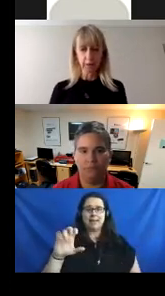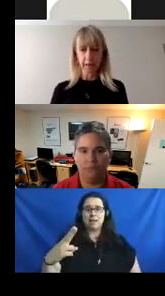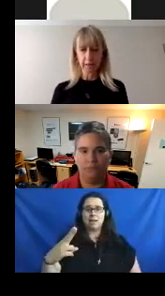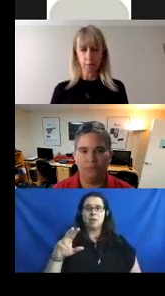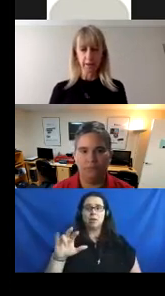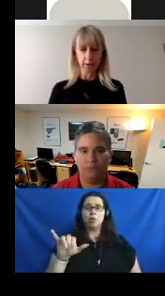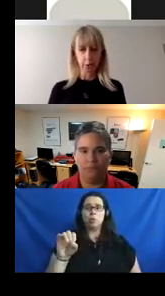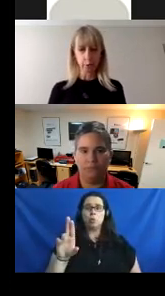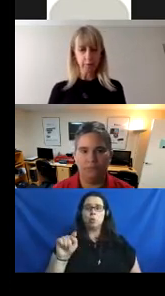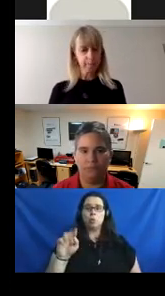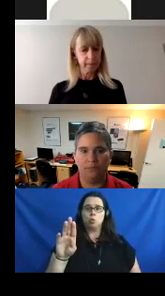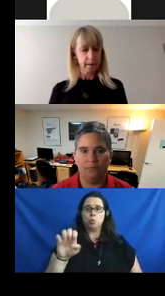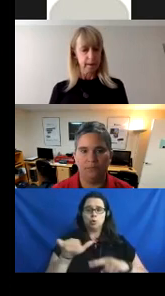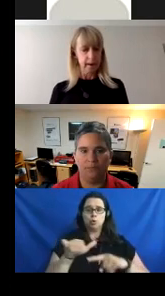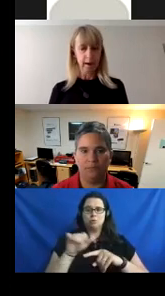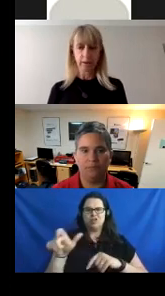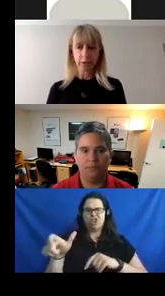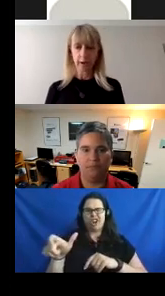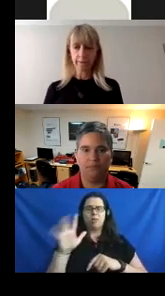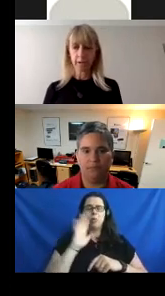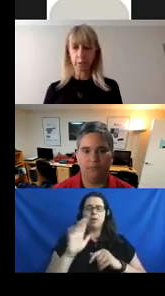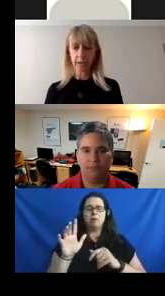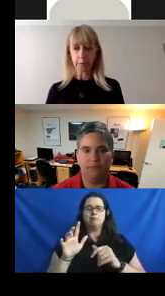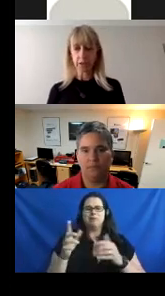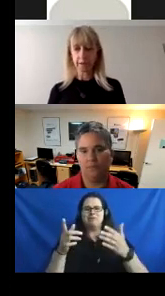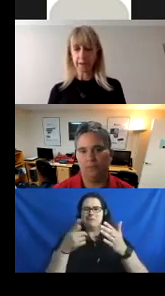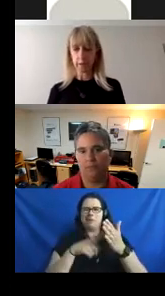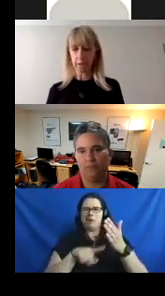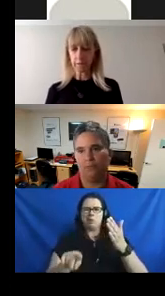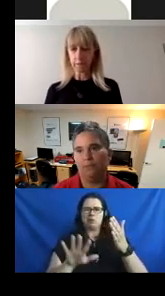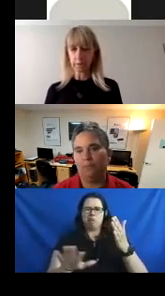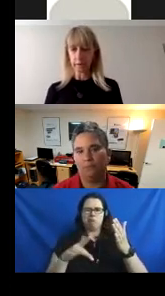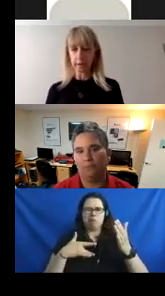USUALLY TAKES A WEEK OR TWO. WE DO HAVE CLOSED CAPTIONING AVAILABLE.